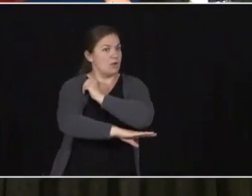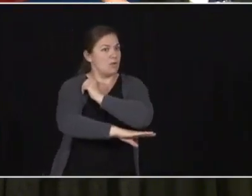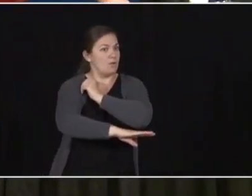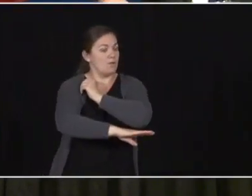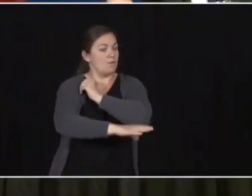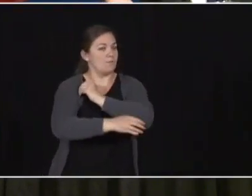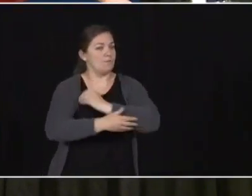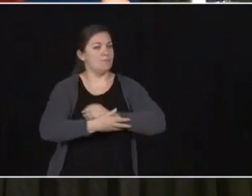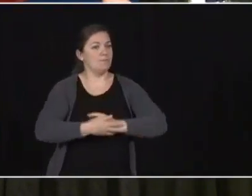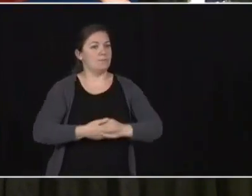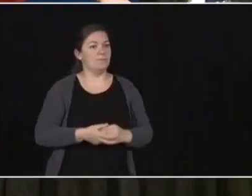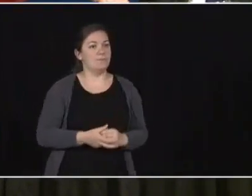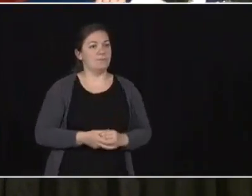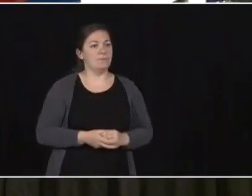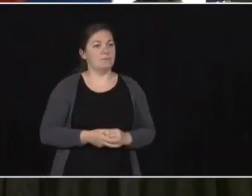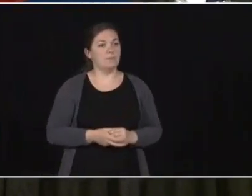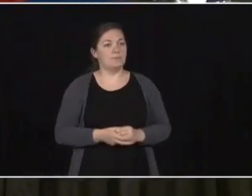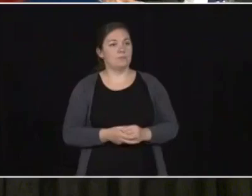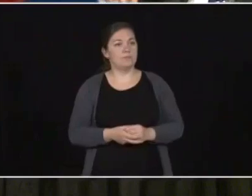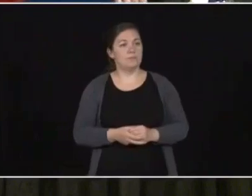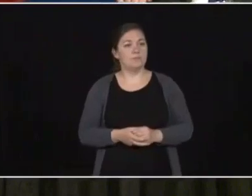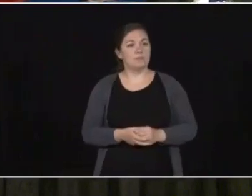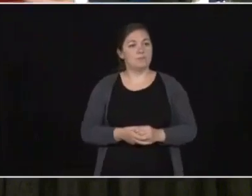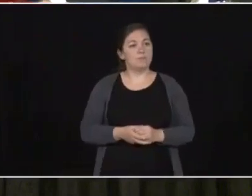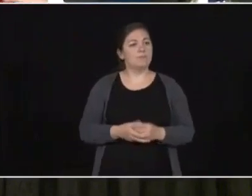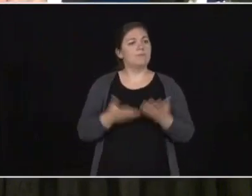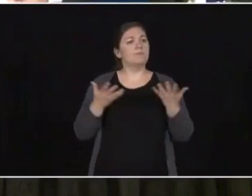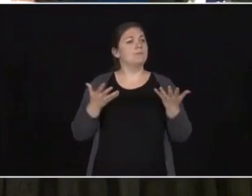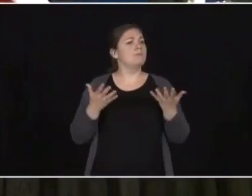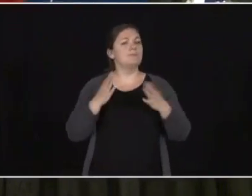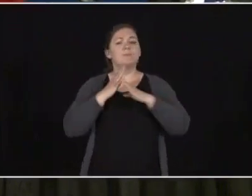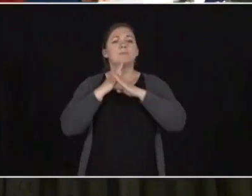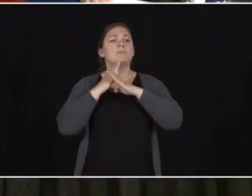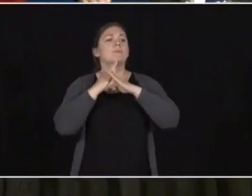are the limits and obstacles to scaling up that testing?